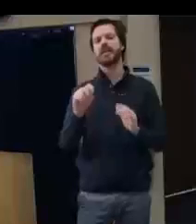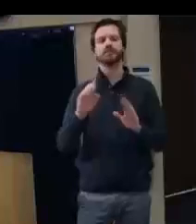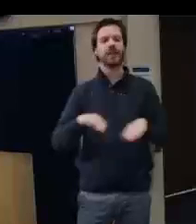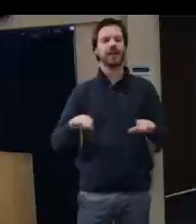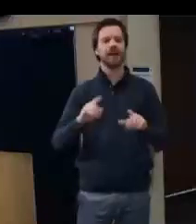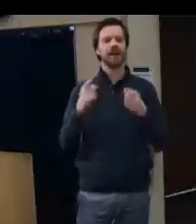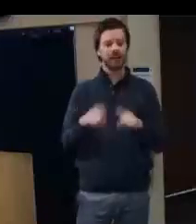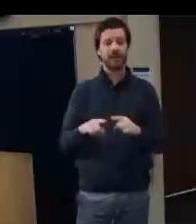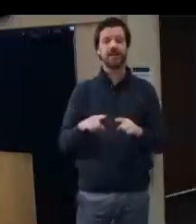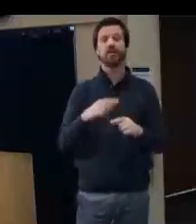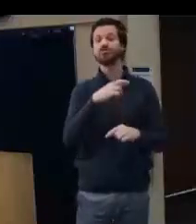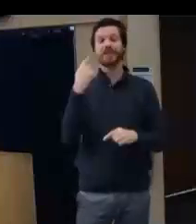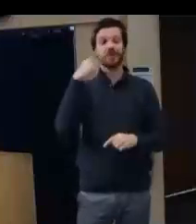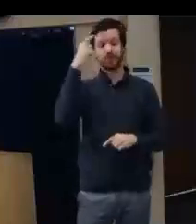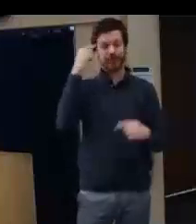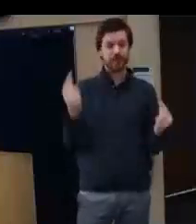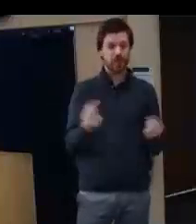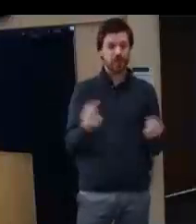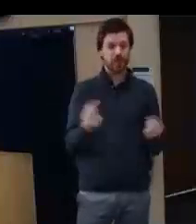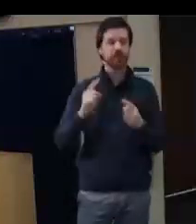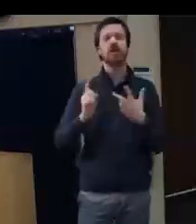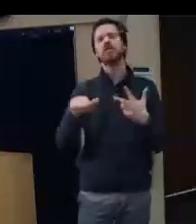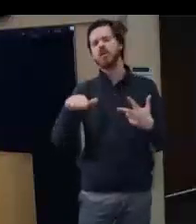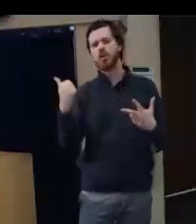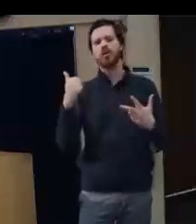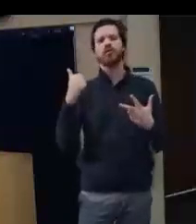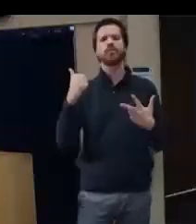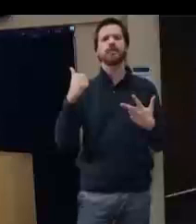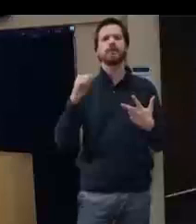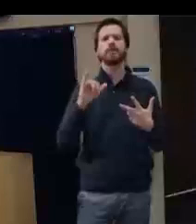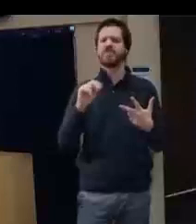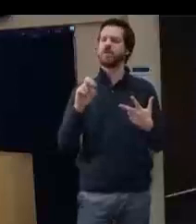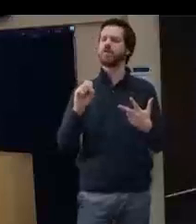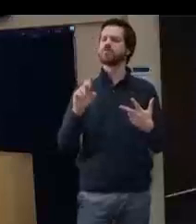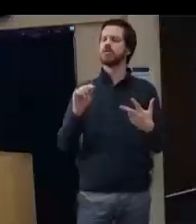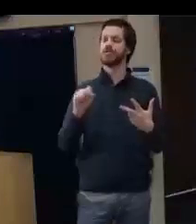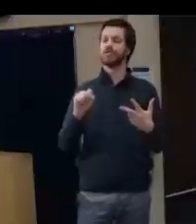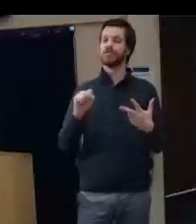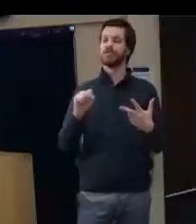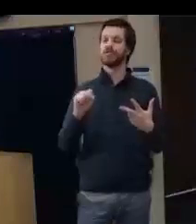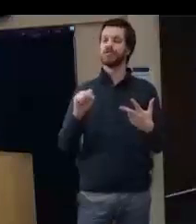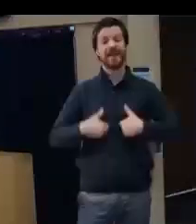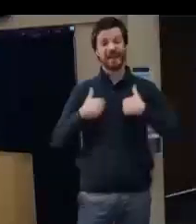injury and other neurodevelopmental um insults early Family Life caregiver stress Financial